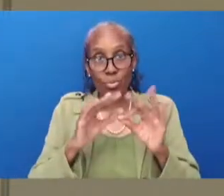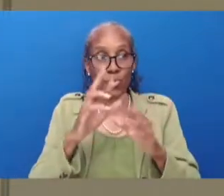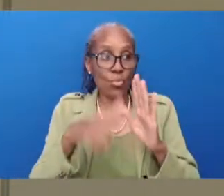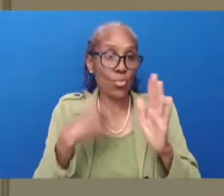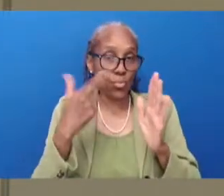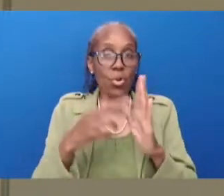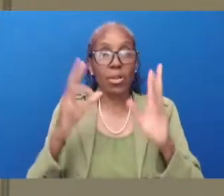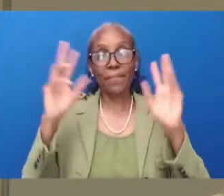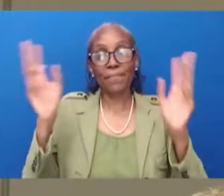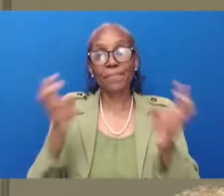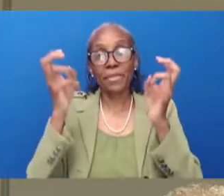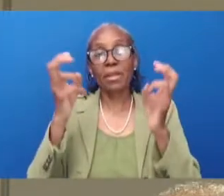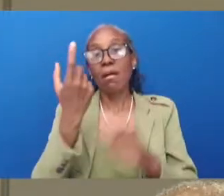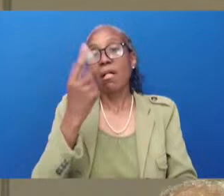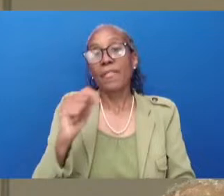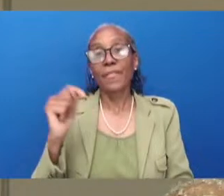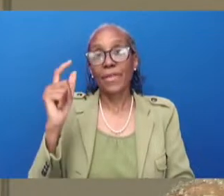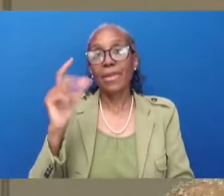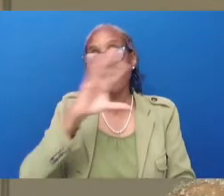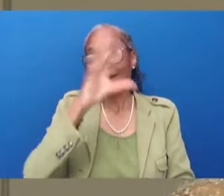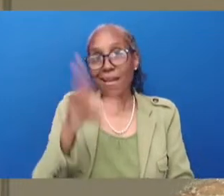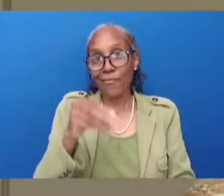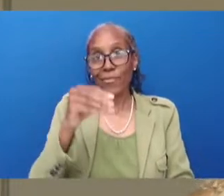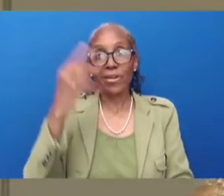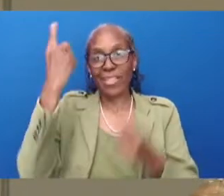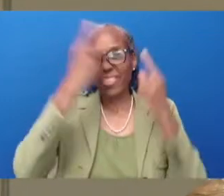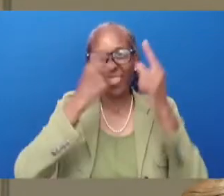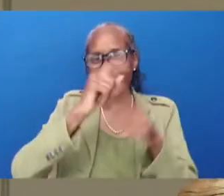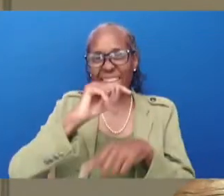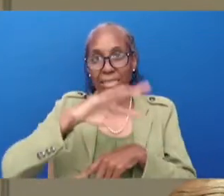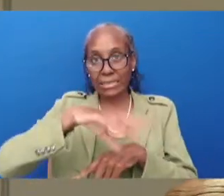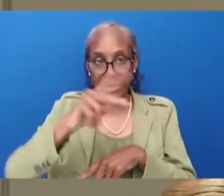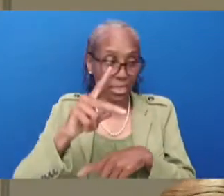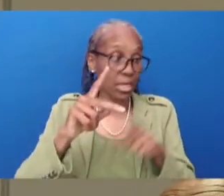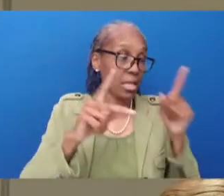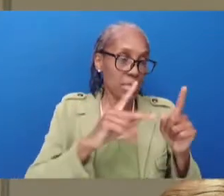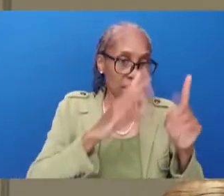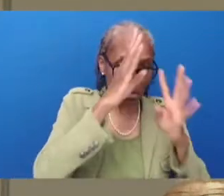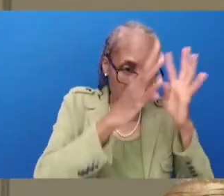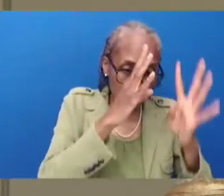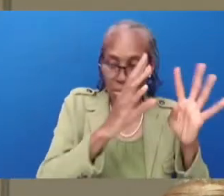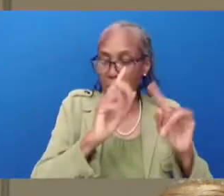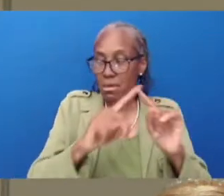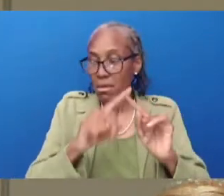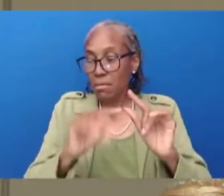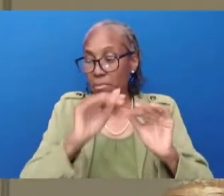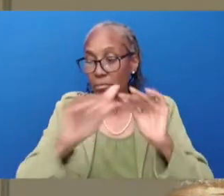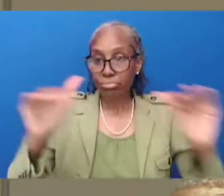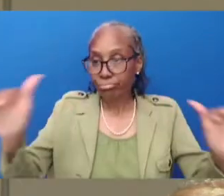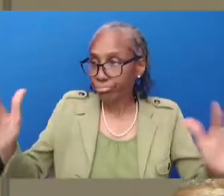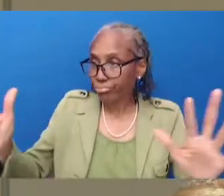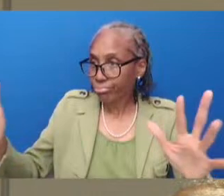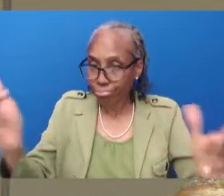THE INSTRUMENTAL ROLE OF THE AFRICAN THINK TANK AND FOSTERING